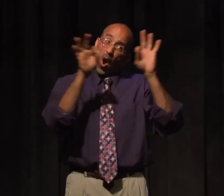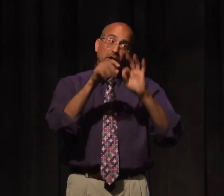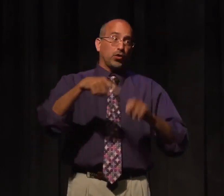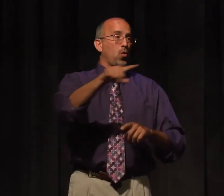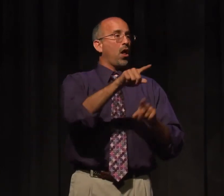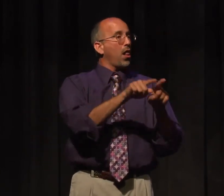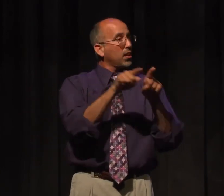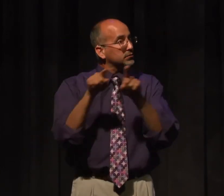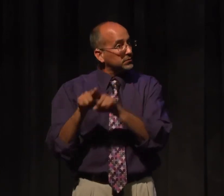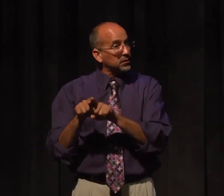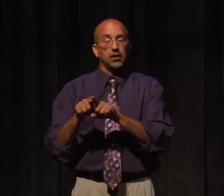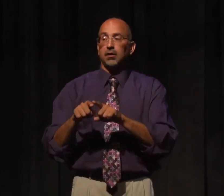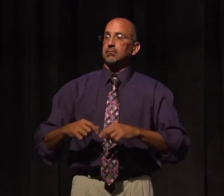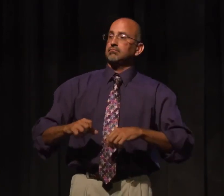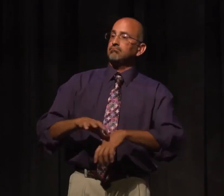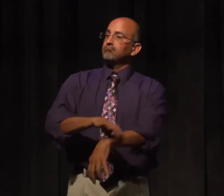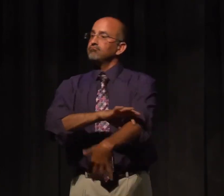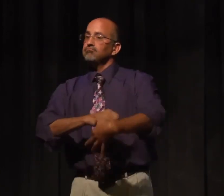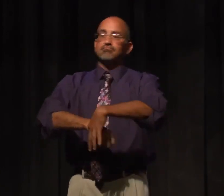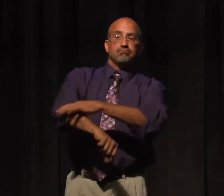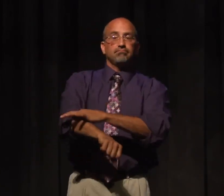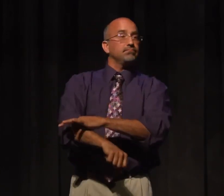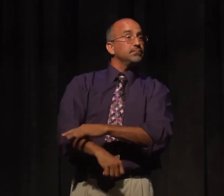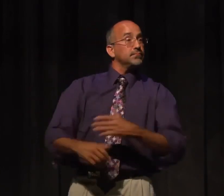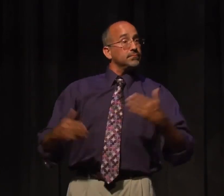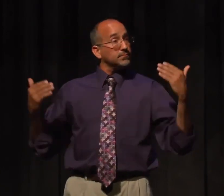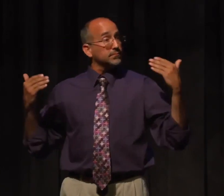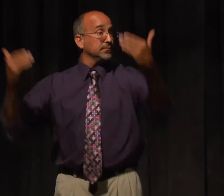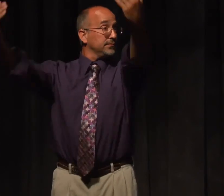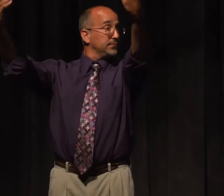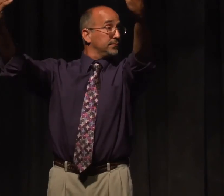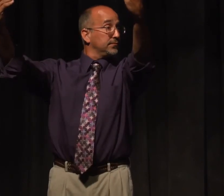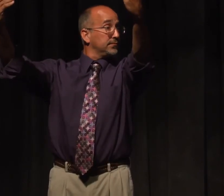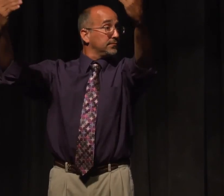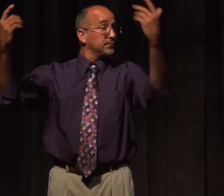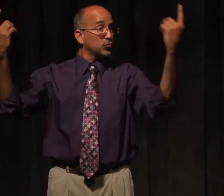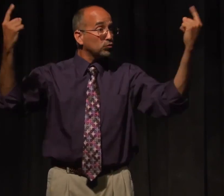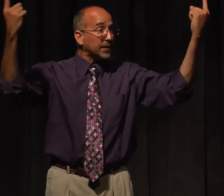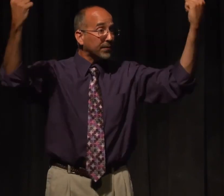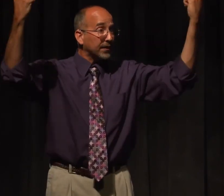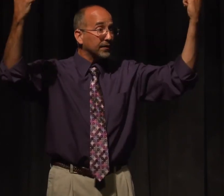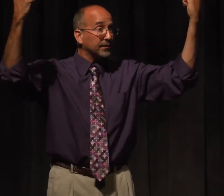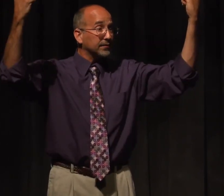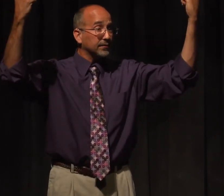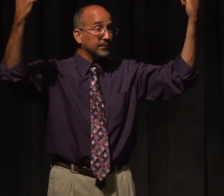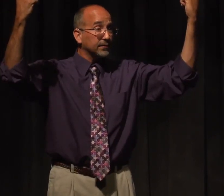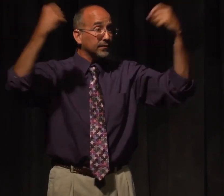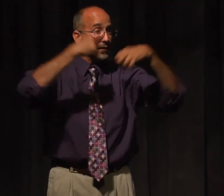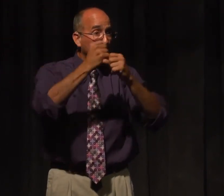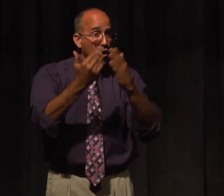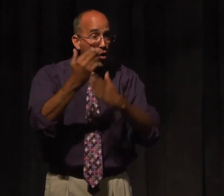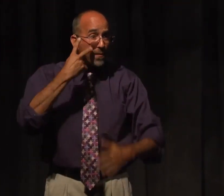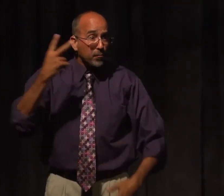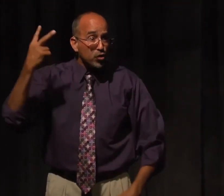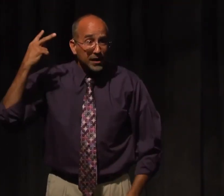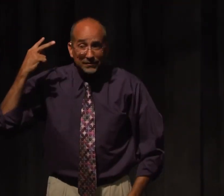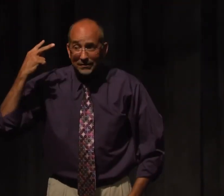But super important that you also roll up your sleeves and carry on. Do something.